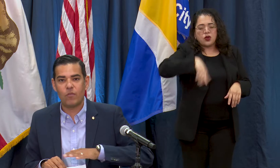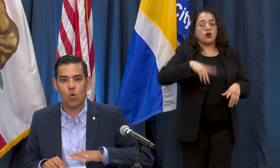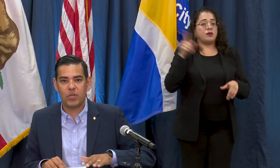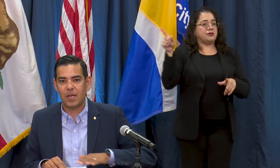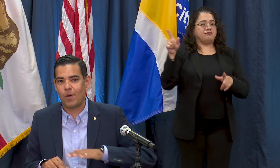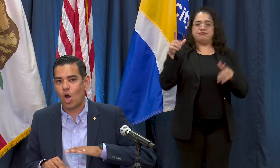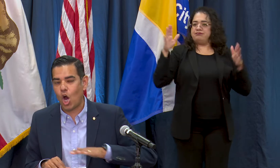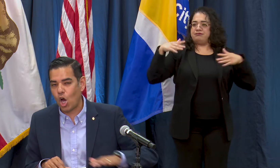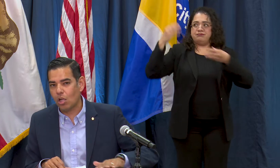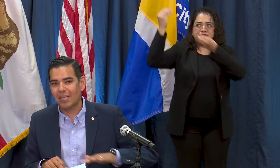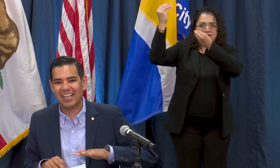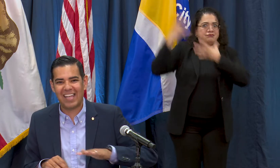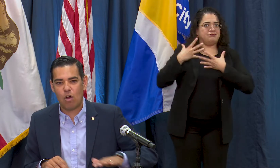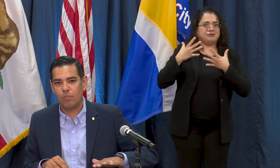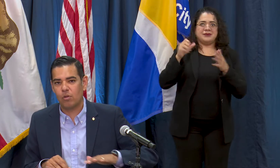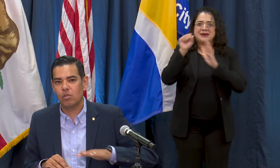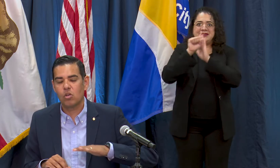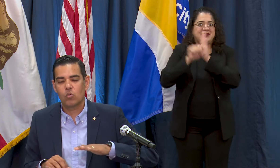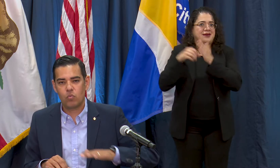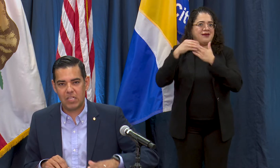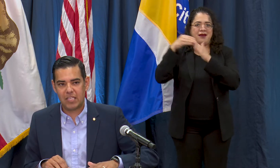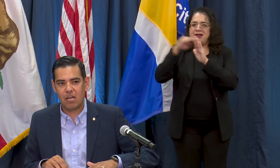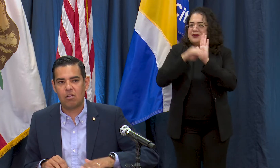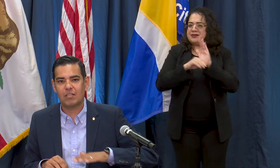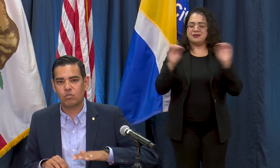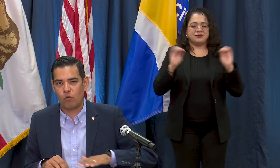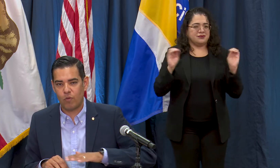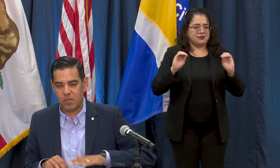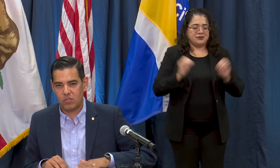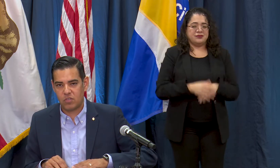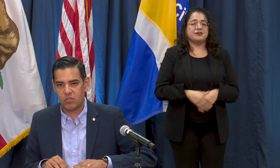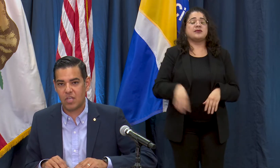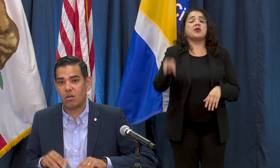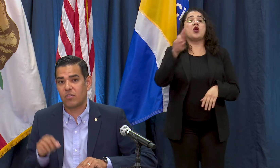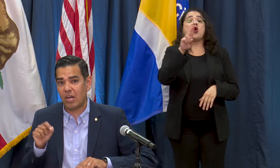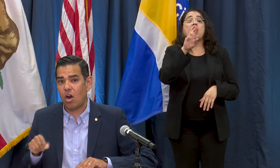have opened up all allowable retail and storefront businesses that are